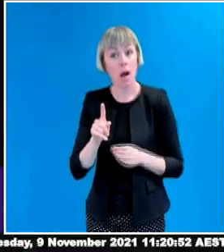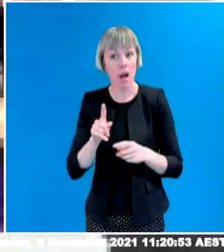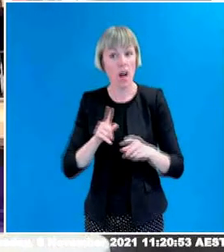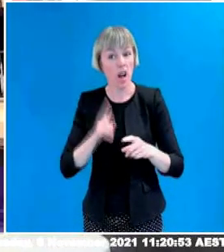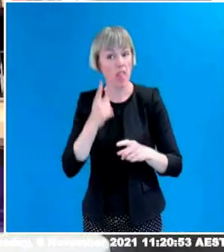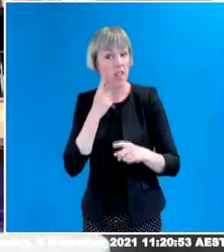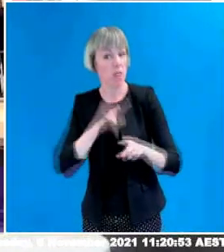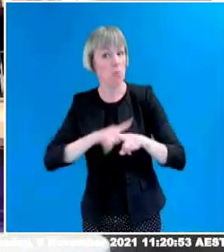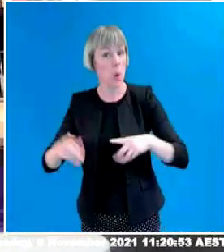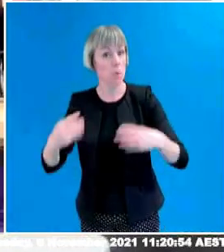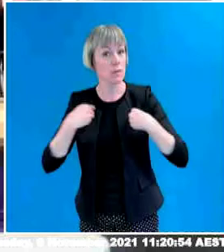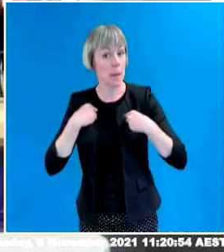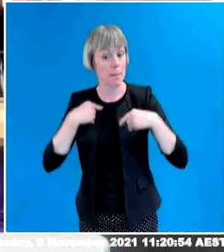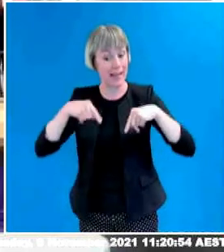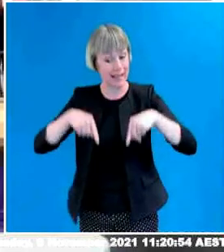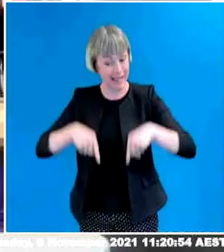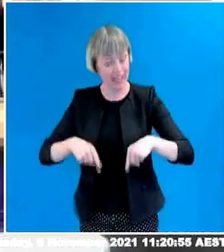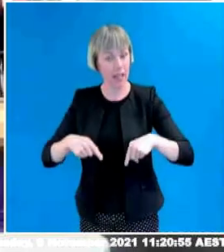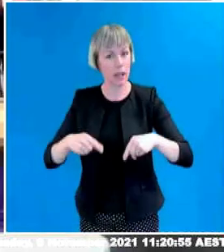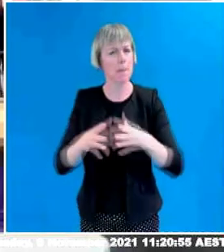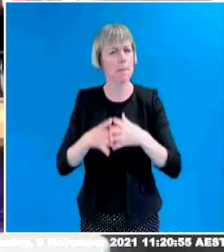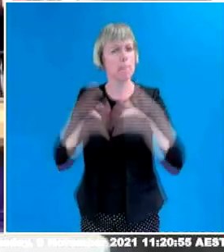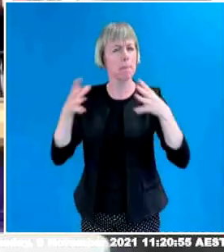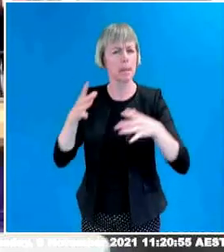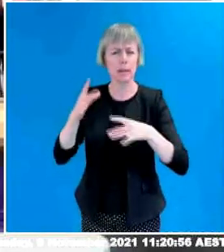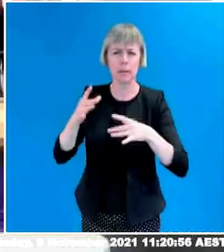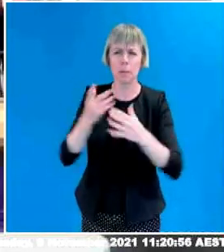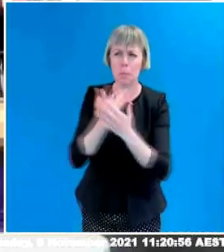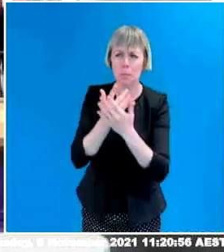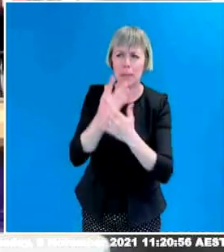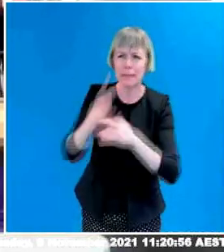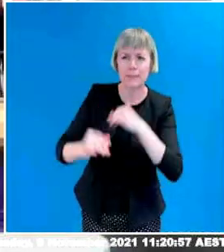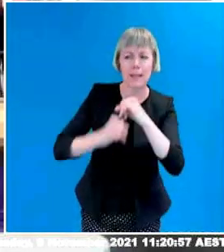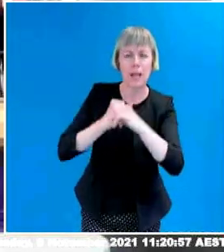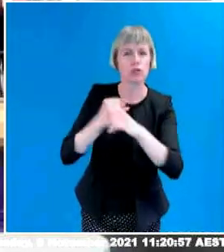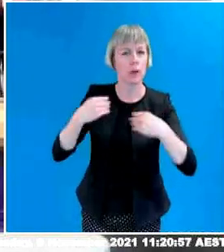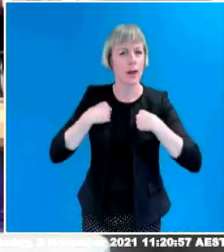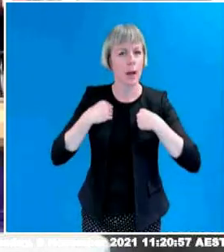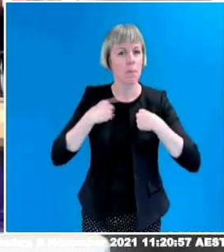Australia, if you went to their website, you would see reference to the UN Guiding Principles.